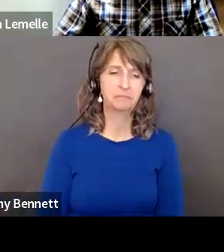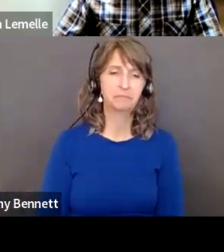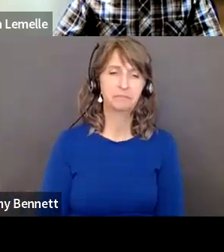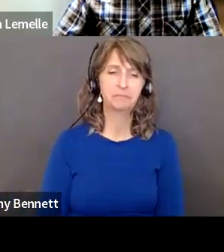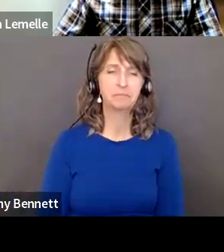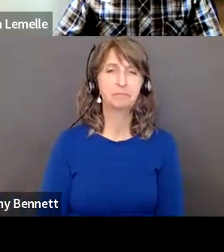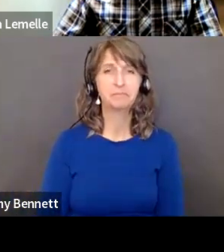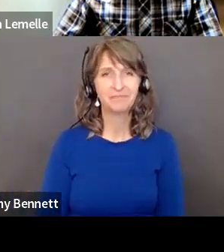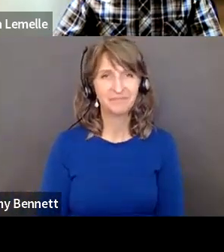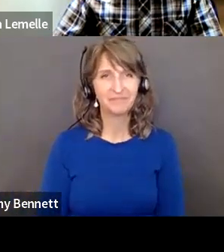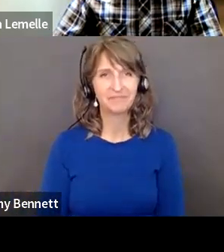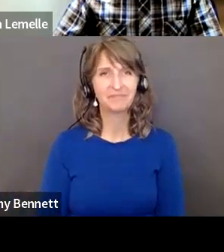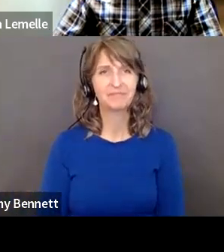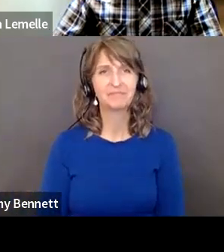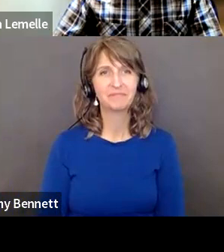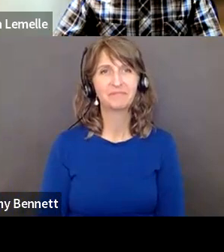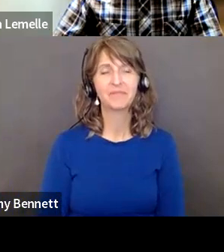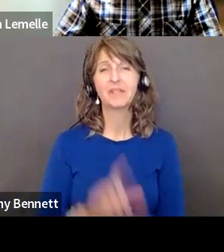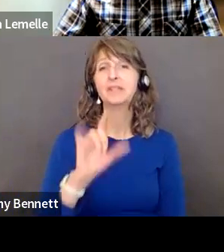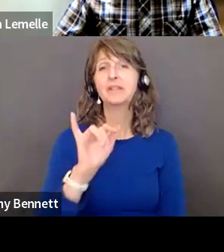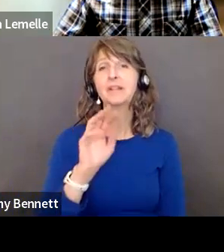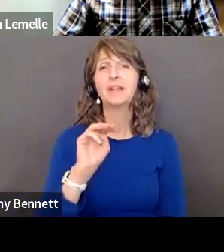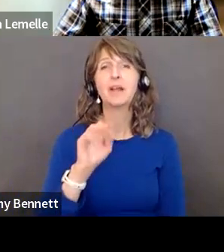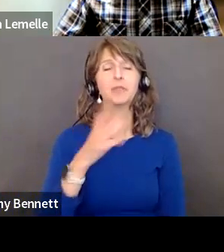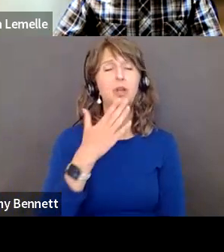All wonderful points. And we are running out of time. I just wanted to very quickly. Again, thank everyone for being here.